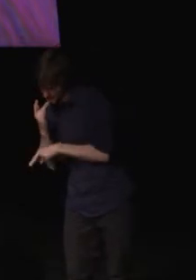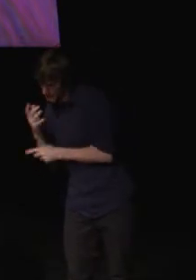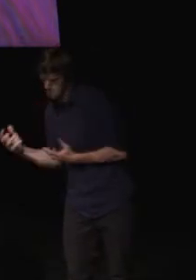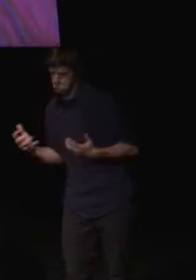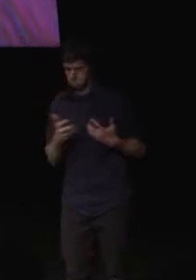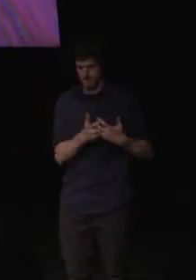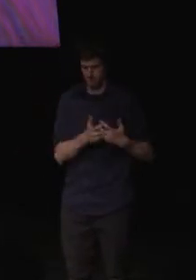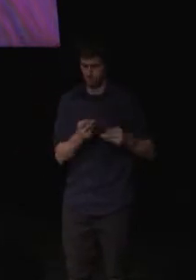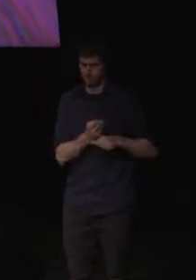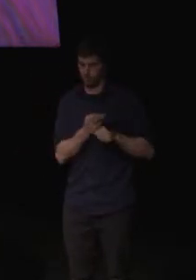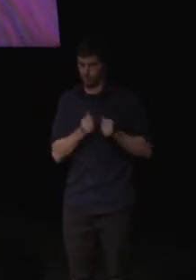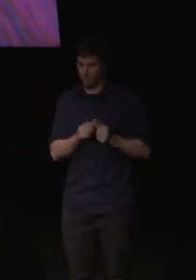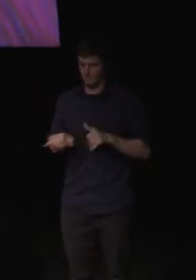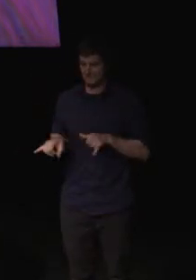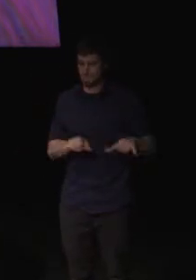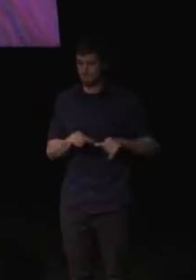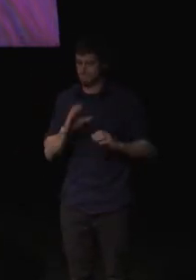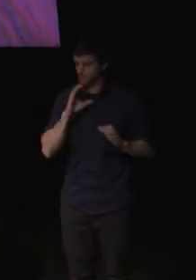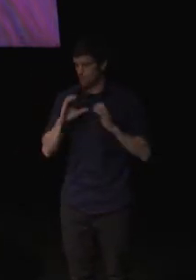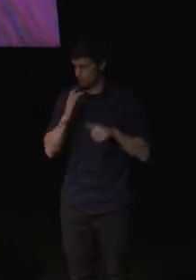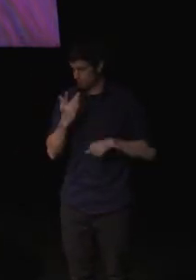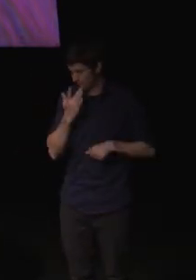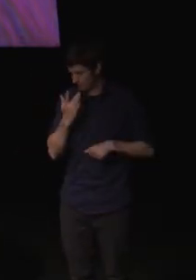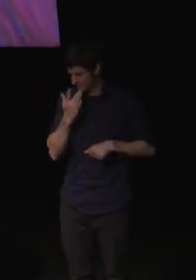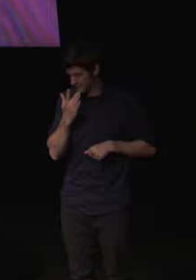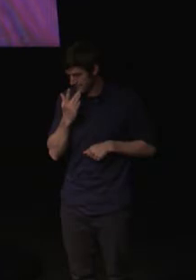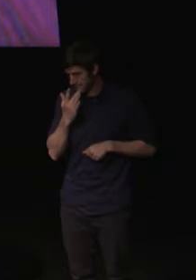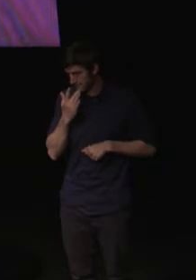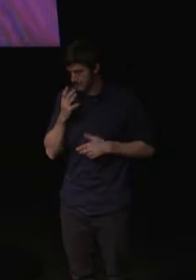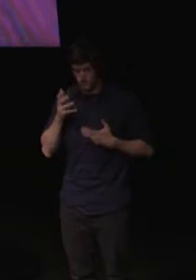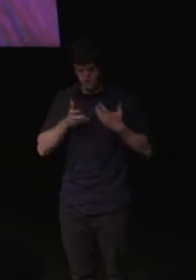So take the right amount of time to find users an interesting match.